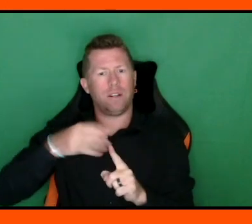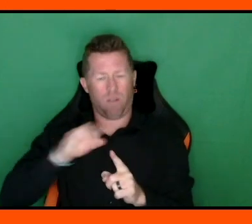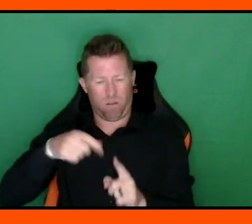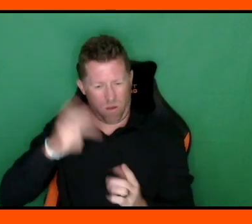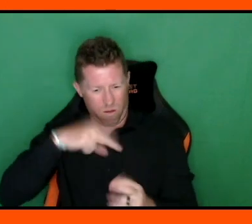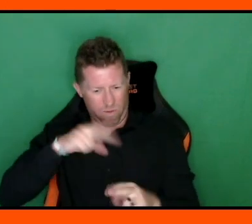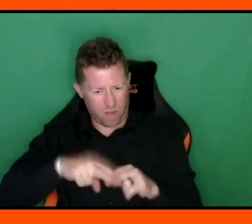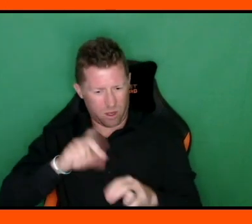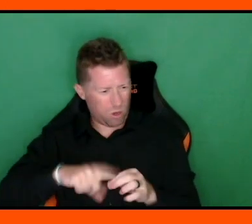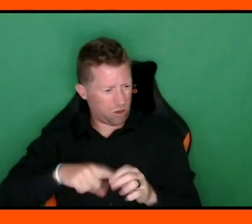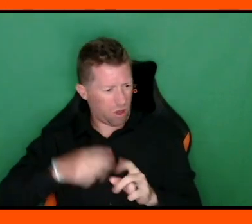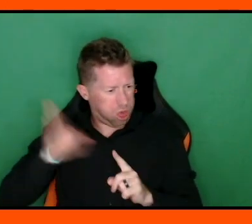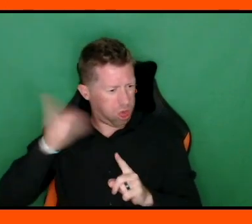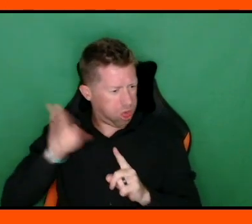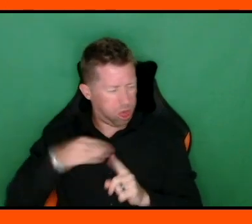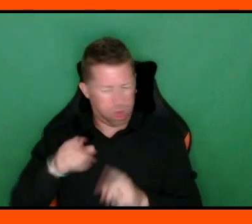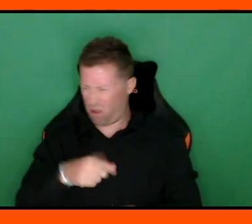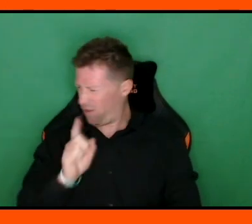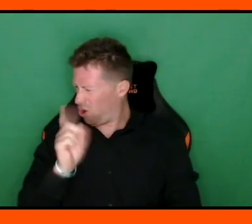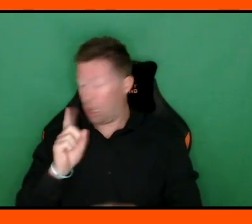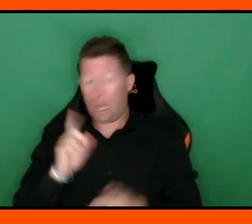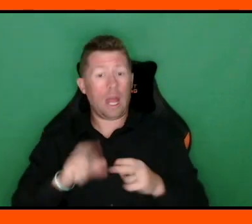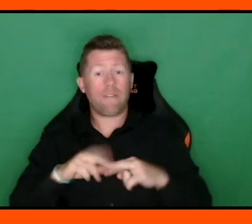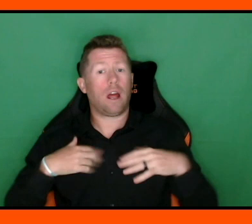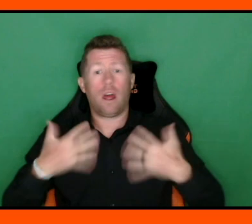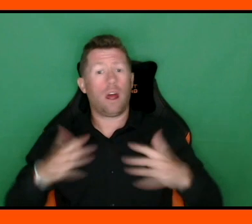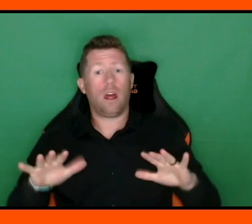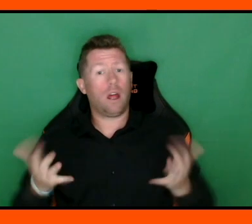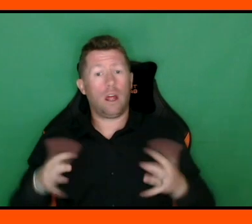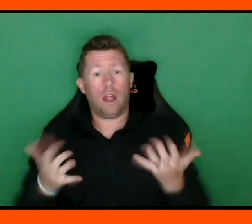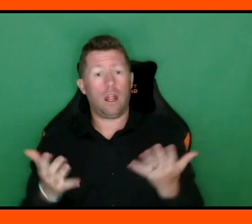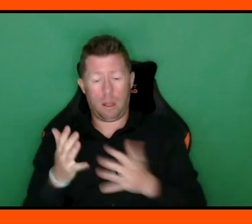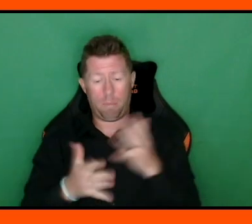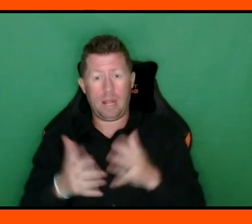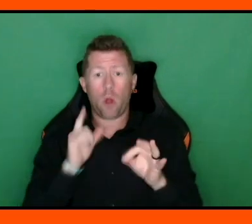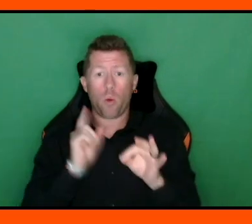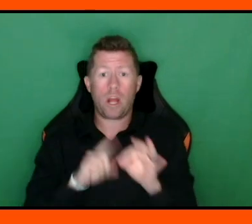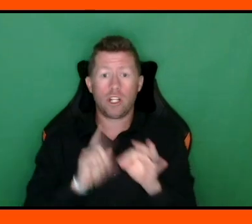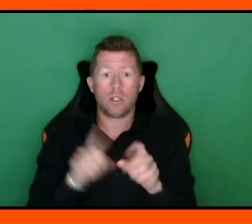If we didn’t undertake this review we would be asking you questions on whether you have a flushing toilet